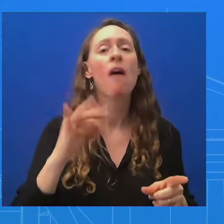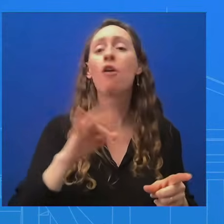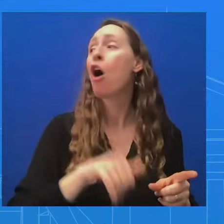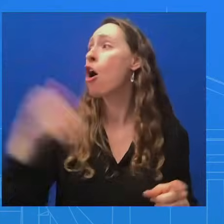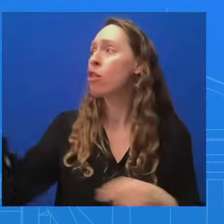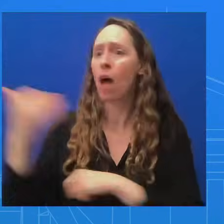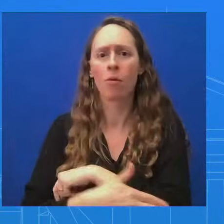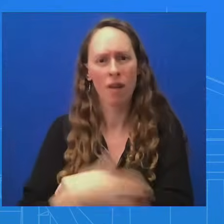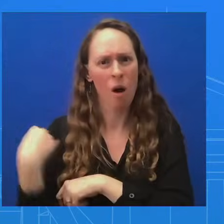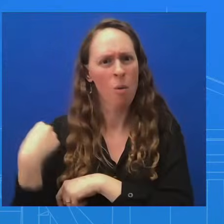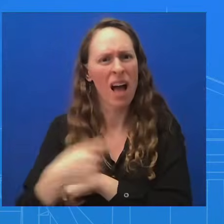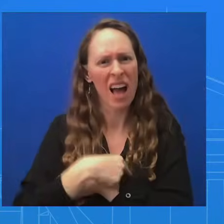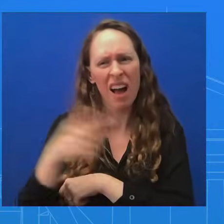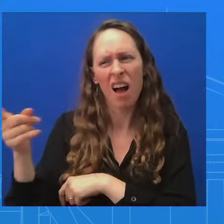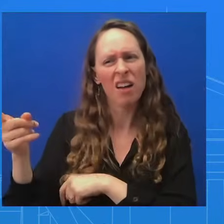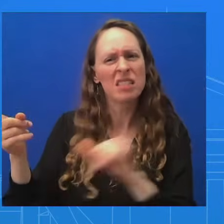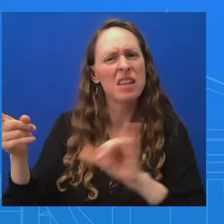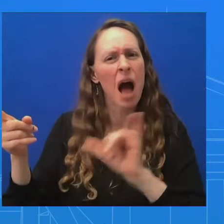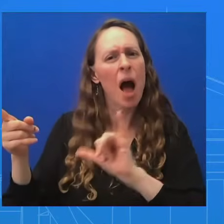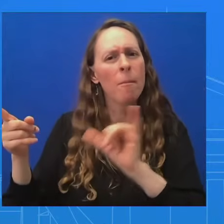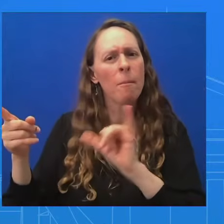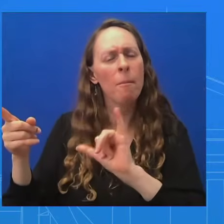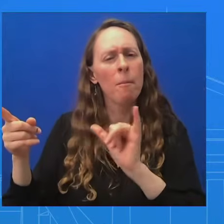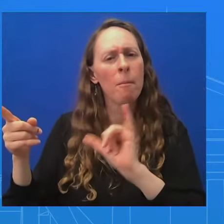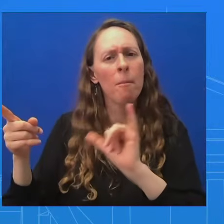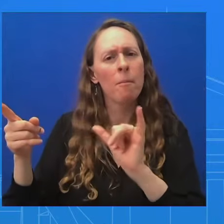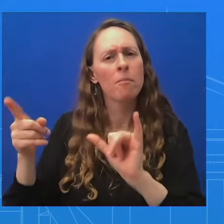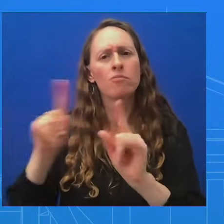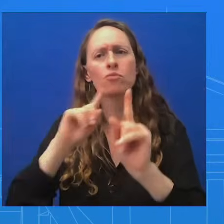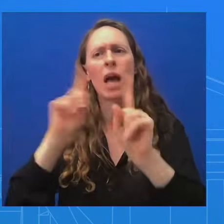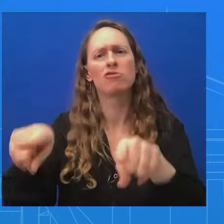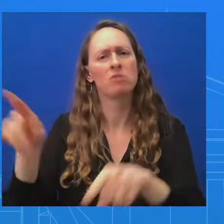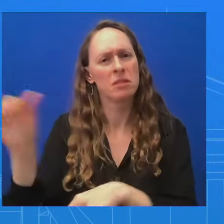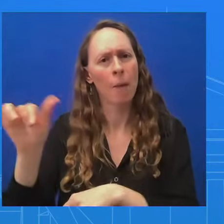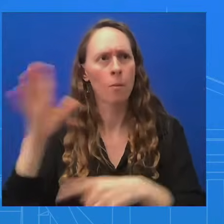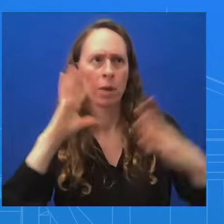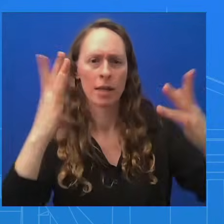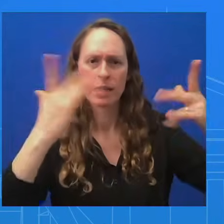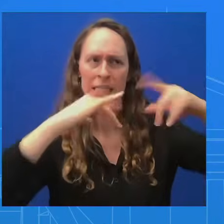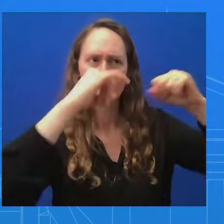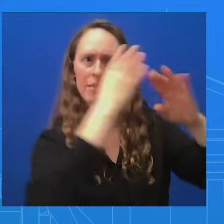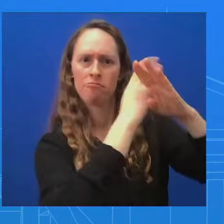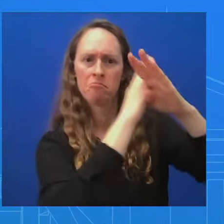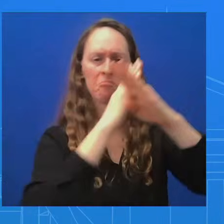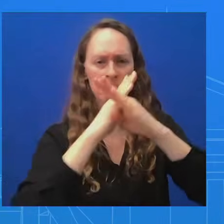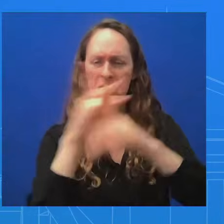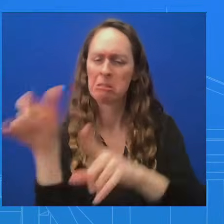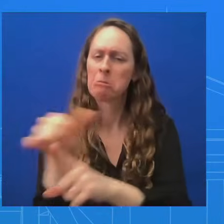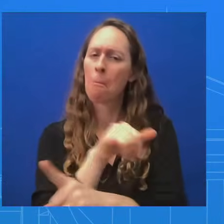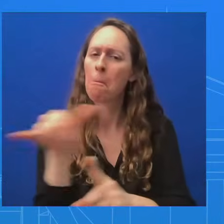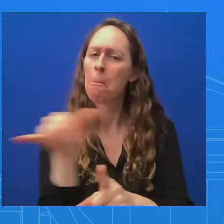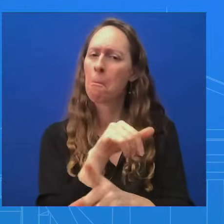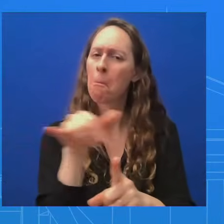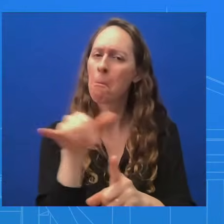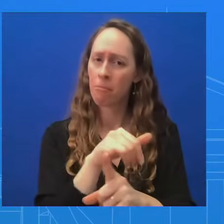They want to wipe Israel off the face of the map. So, the Israeli people have a right to expect that their government is going to try to protect them from that threat, which we still believe --